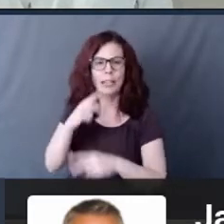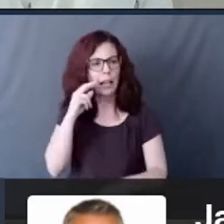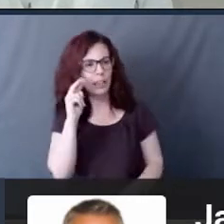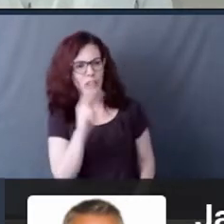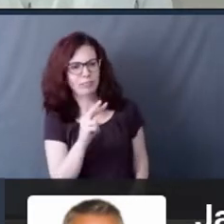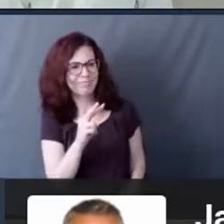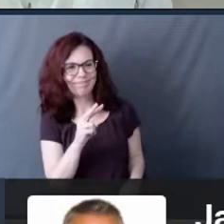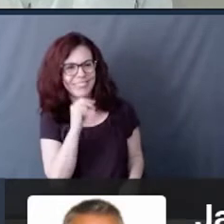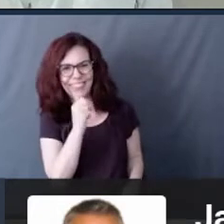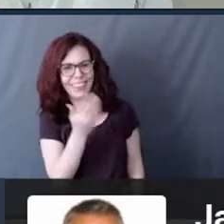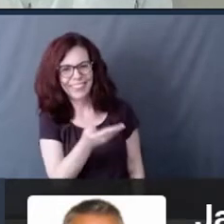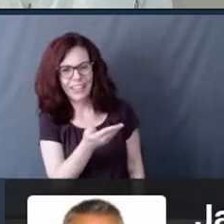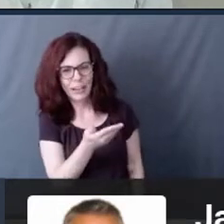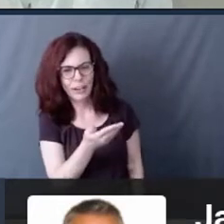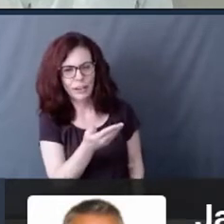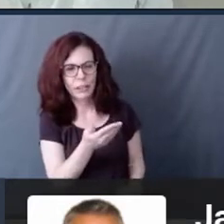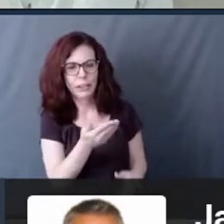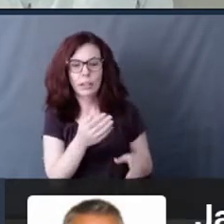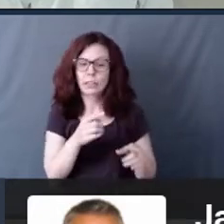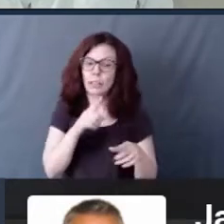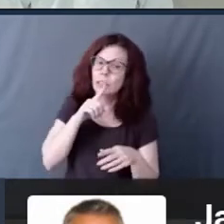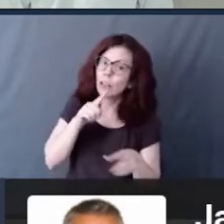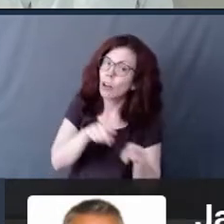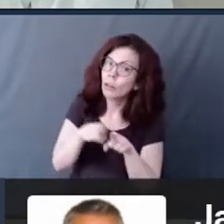This is also reduces counting actual physical stock.